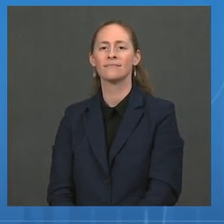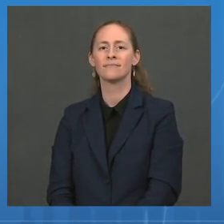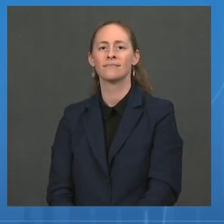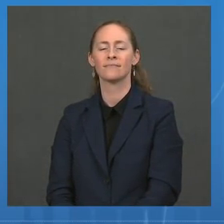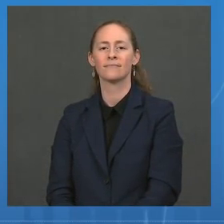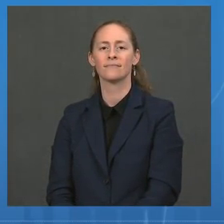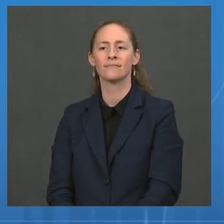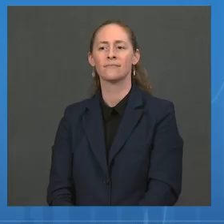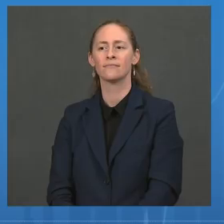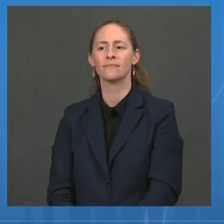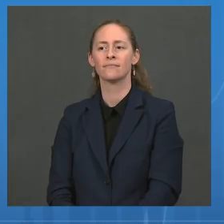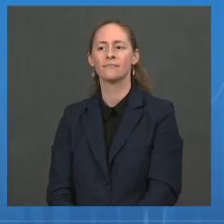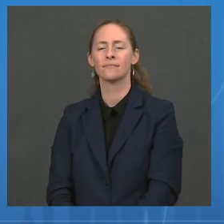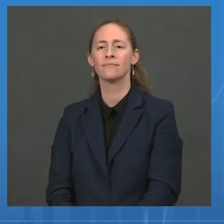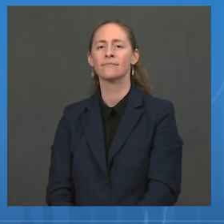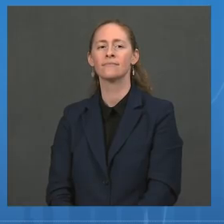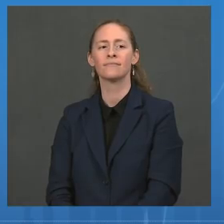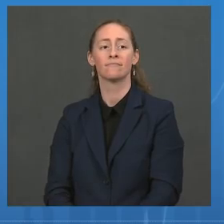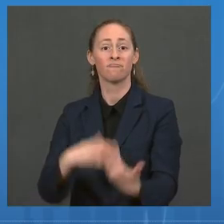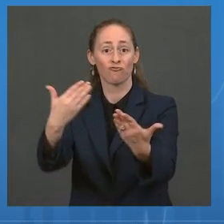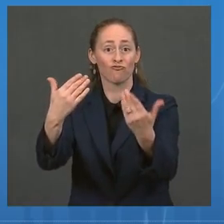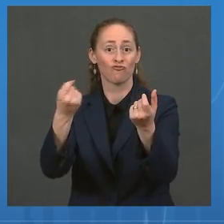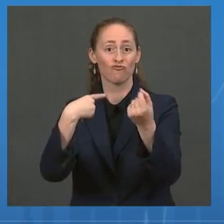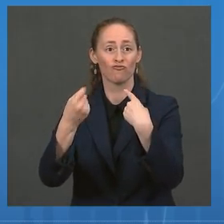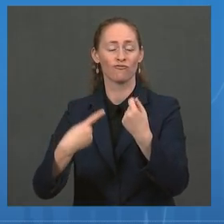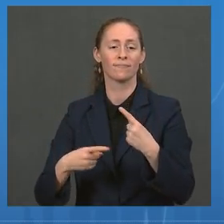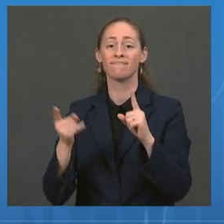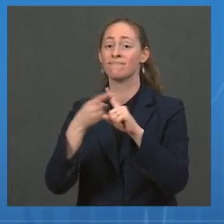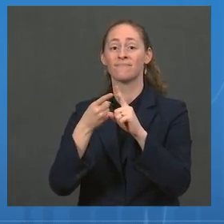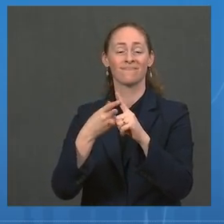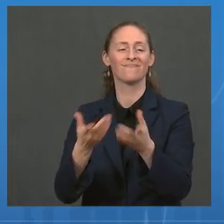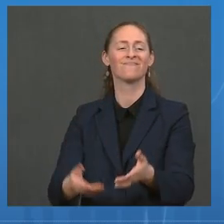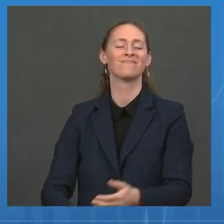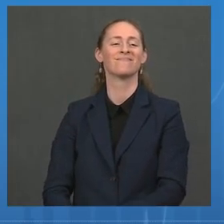Moderator: Thanks. First question, let's go to David Lim at Politico.